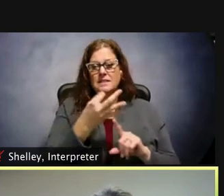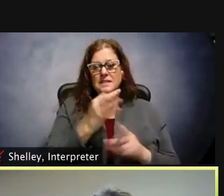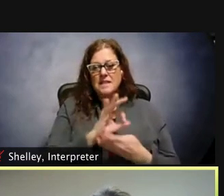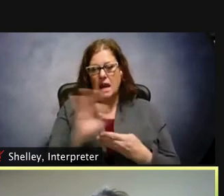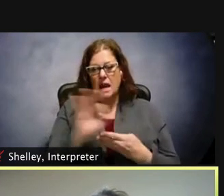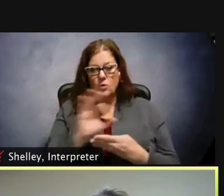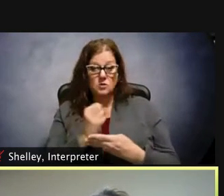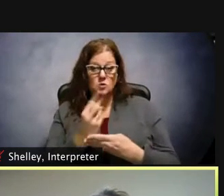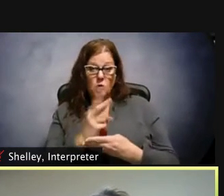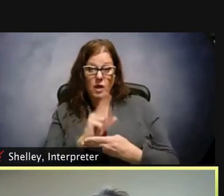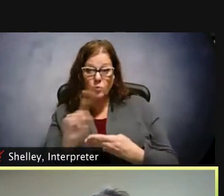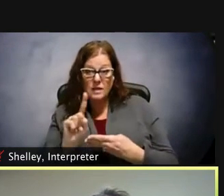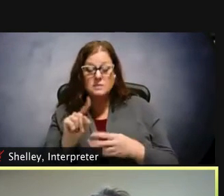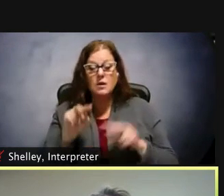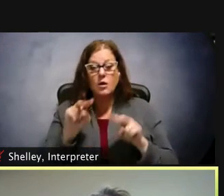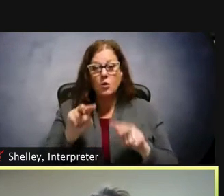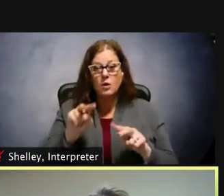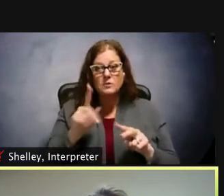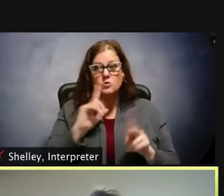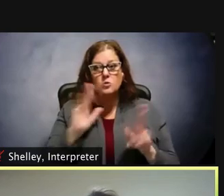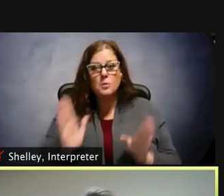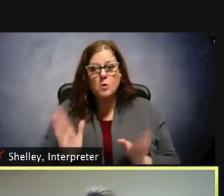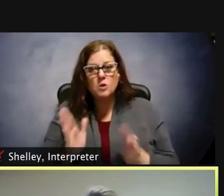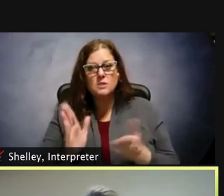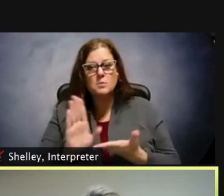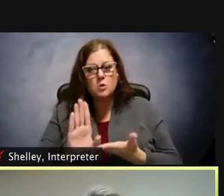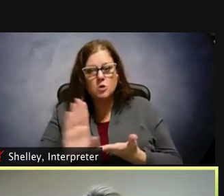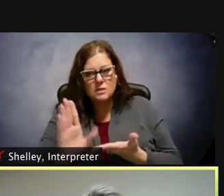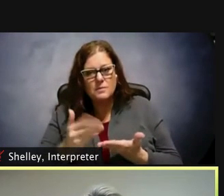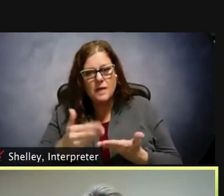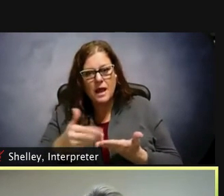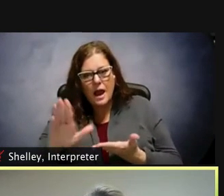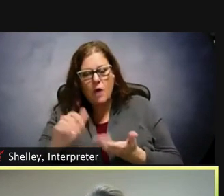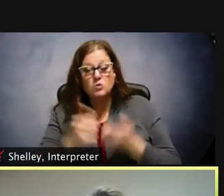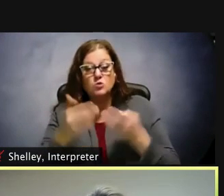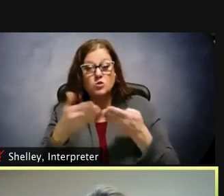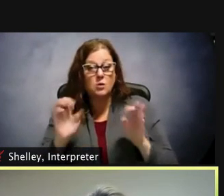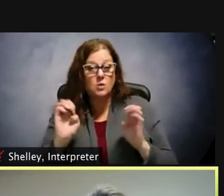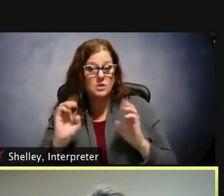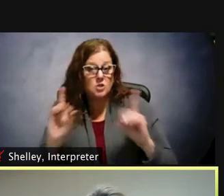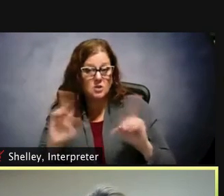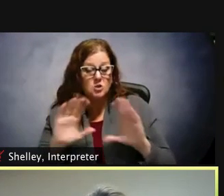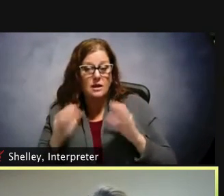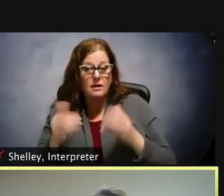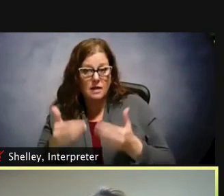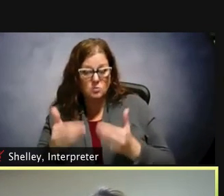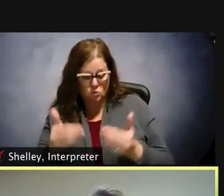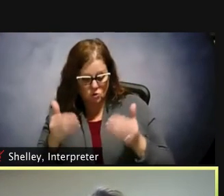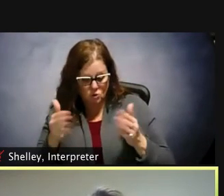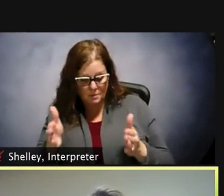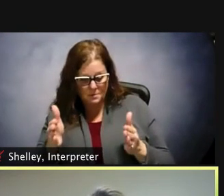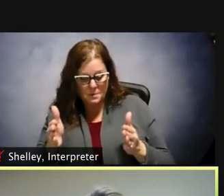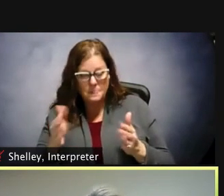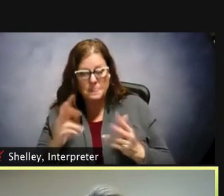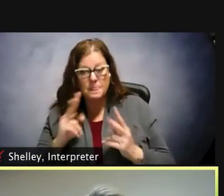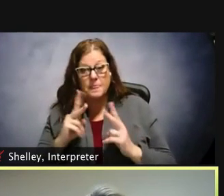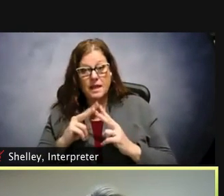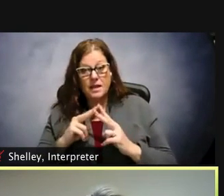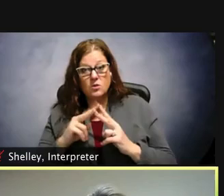and we are looking to push him out into that gen ed classroom, either at the beginning of the fall